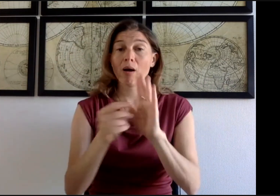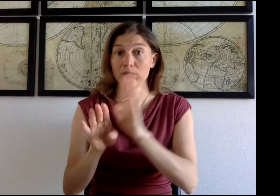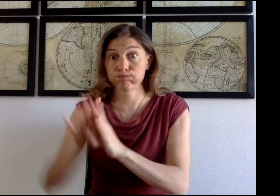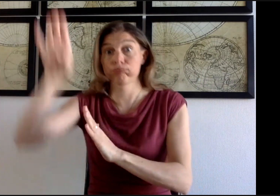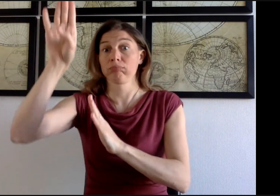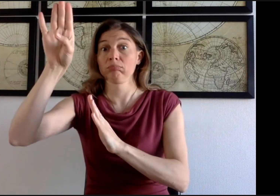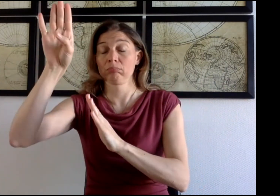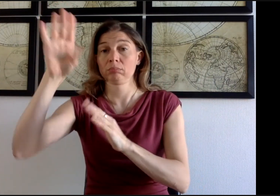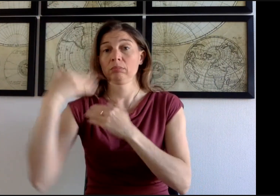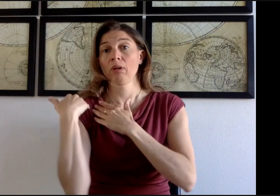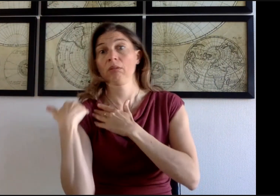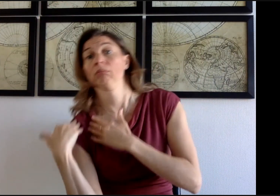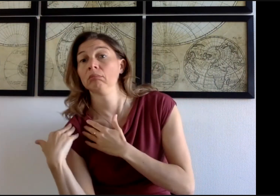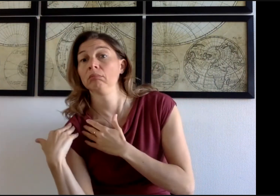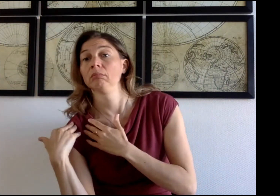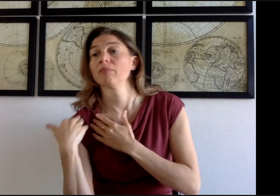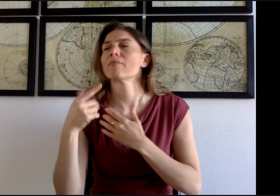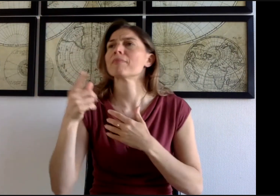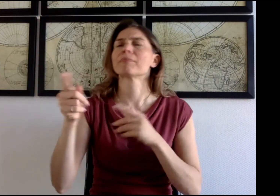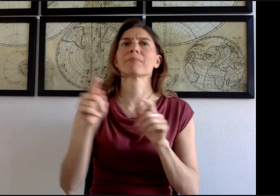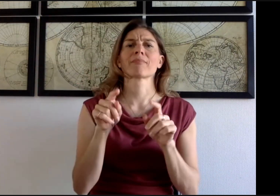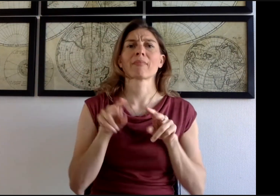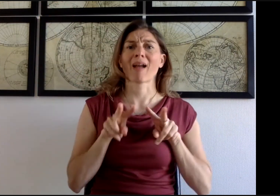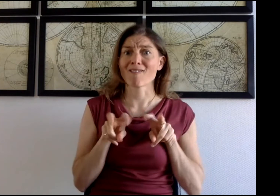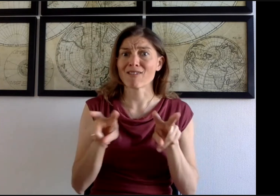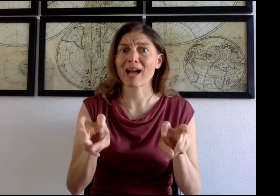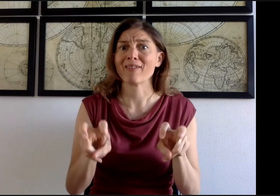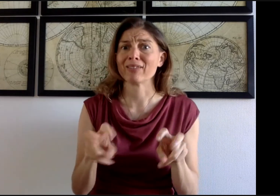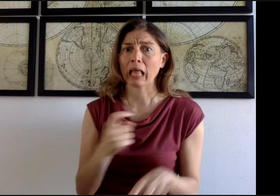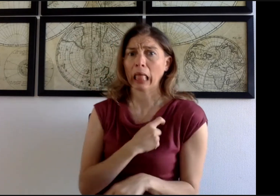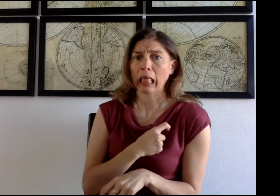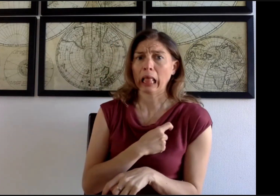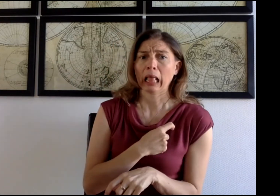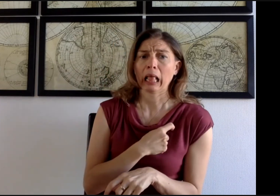For example virus fears have sparked 33% in Irish Mental Health queries.